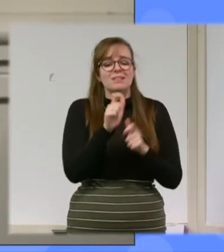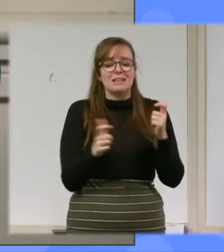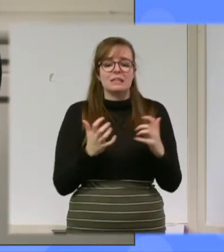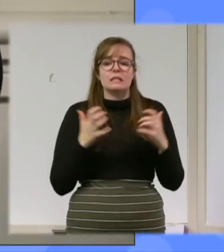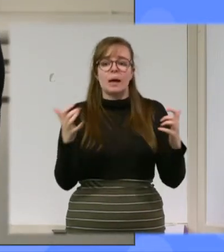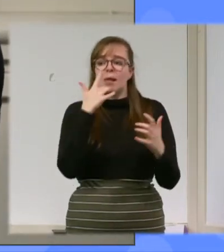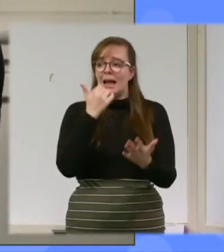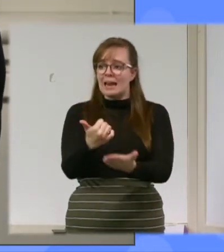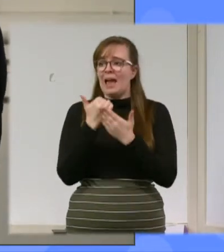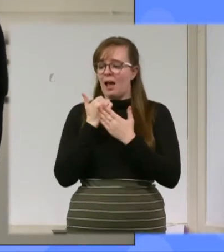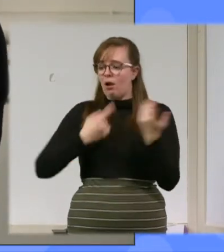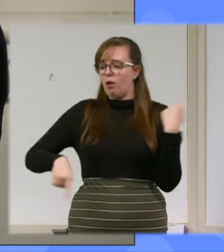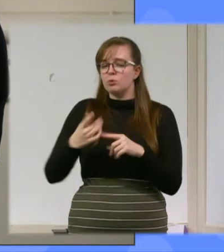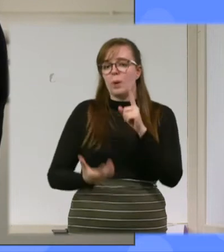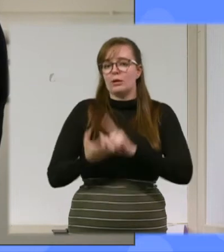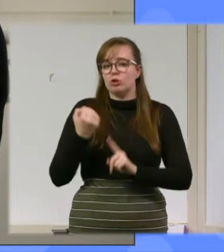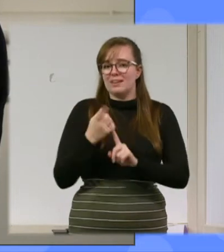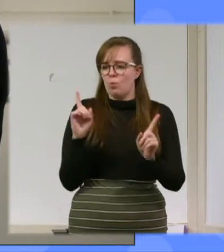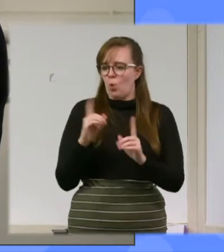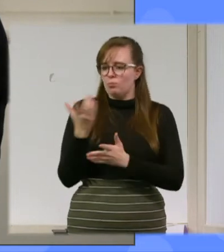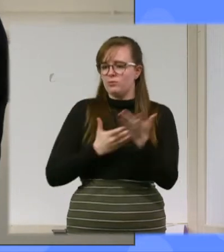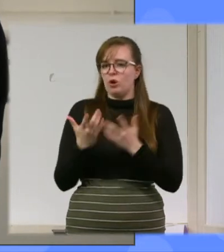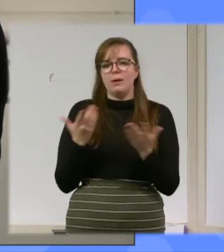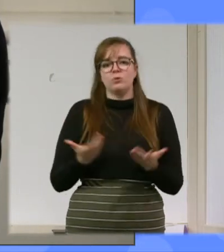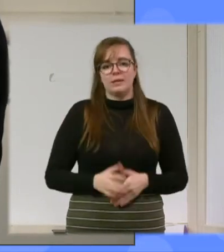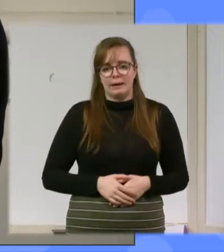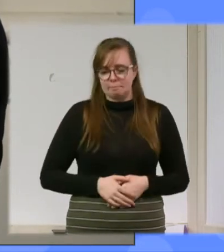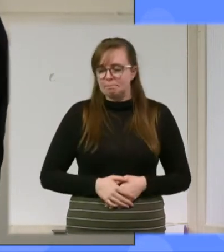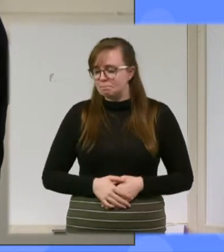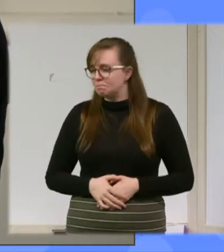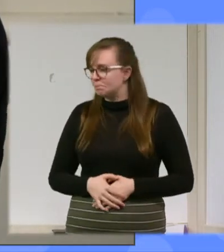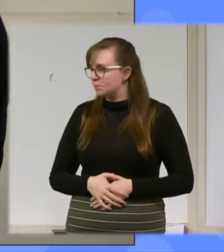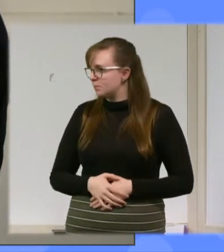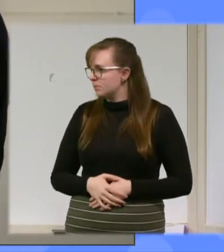all to achieve the things that you've been talking about today give me I start